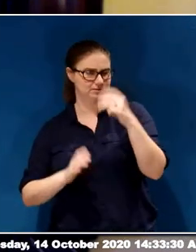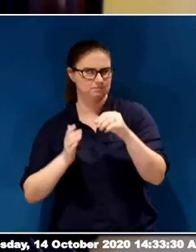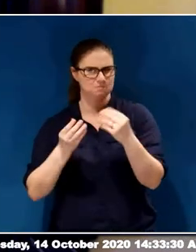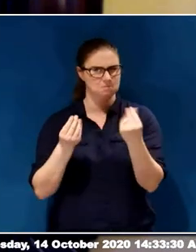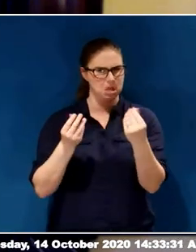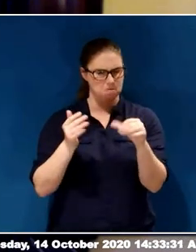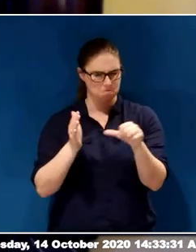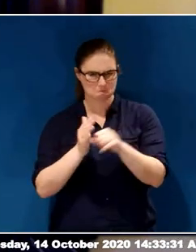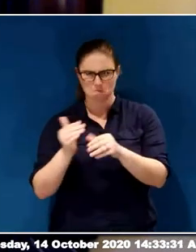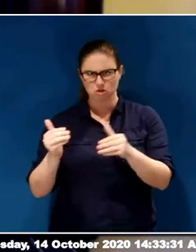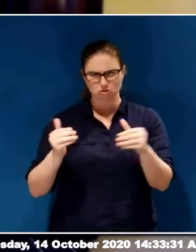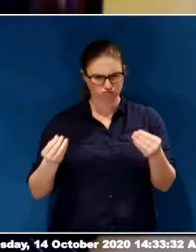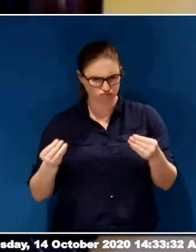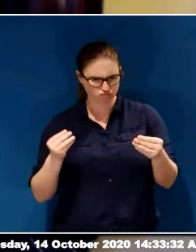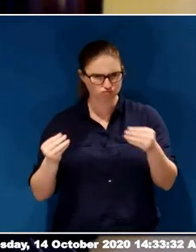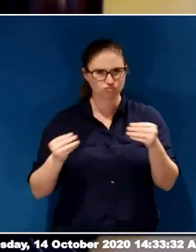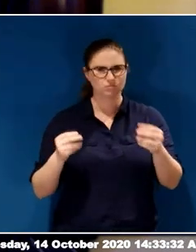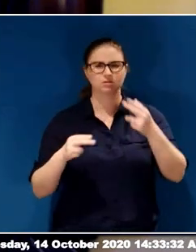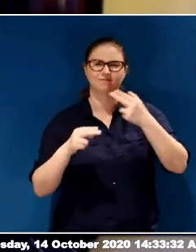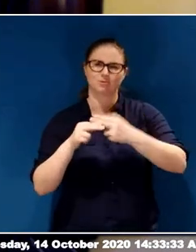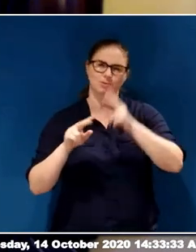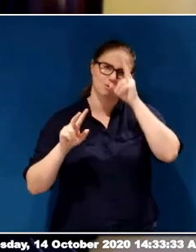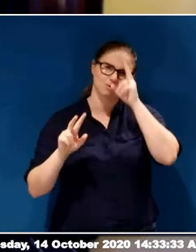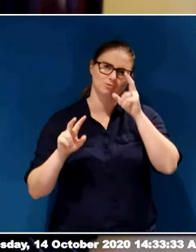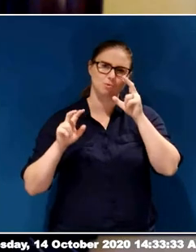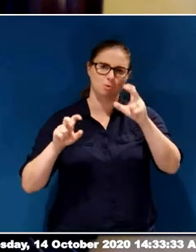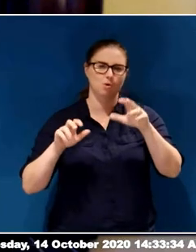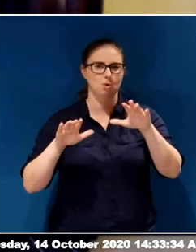And equity funding is provided across four areas.